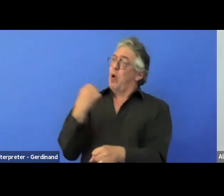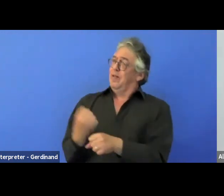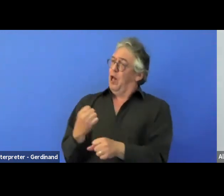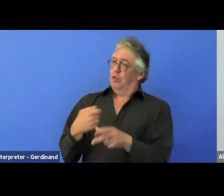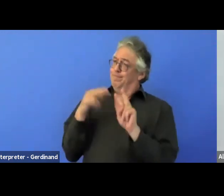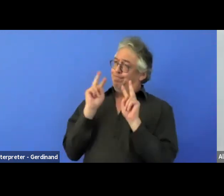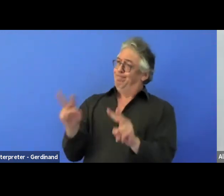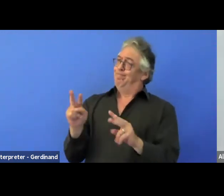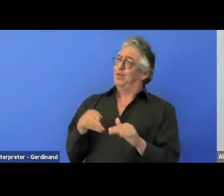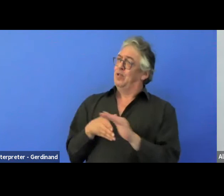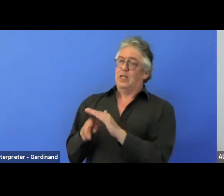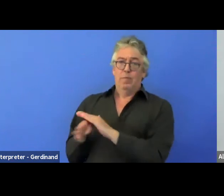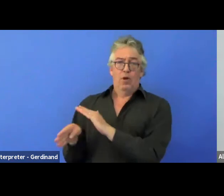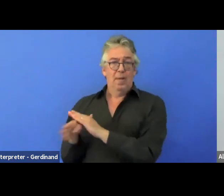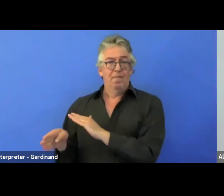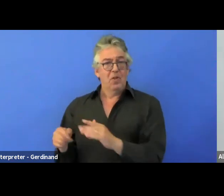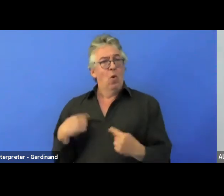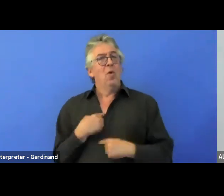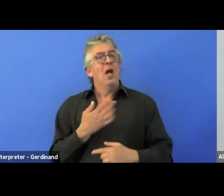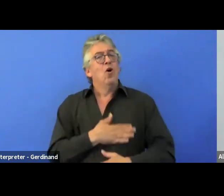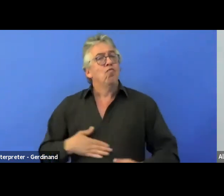And this enables us to enjoy this freedom of movement,